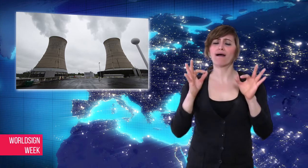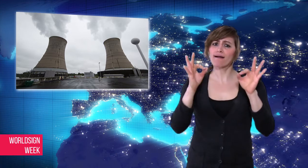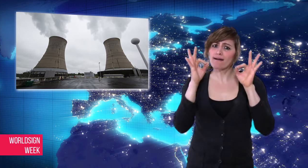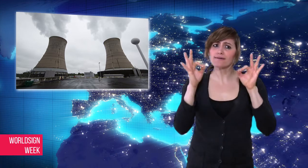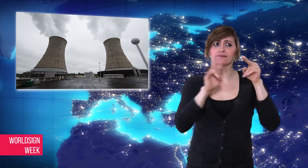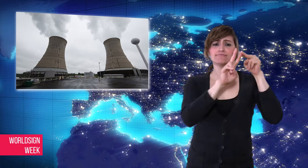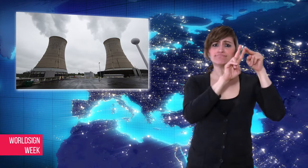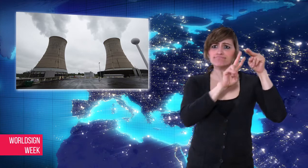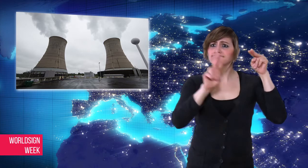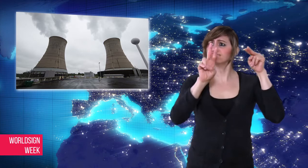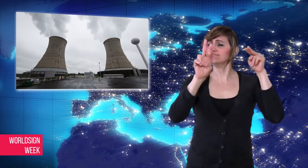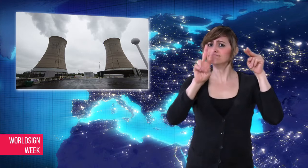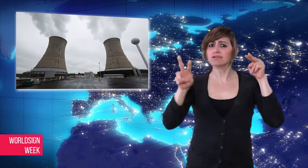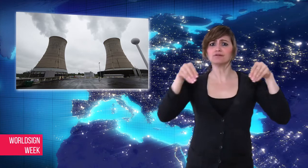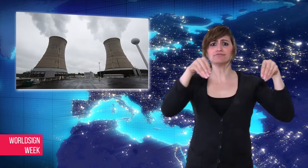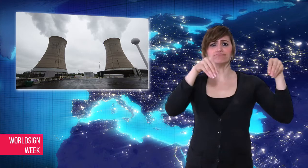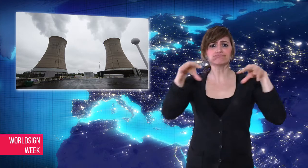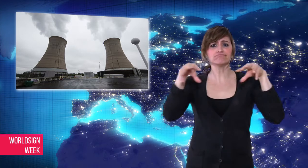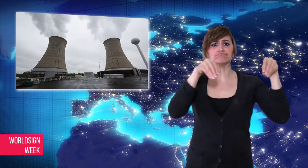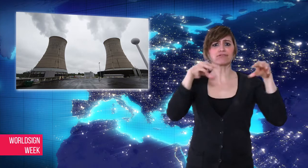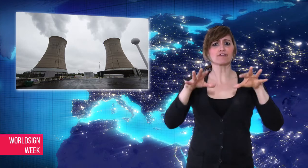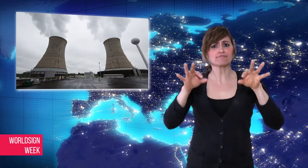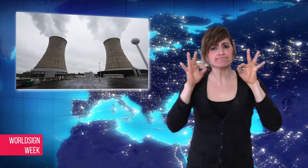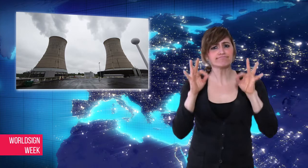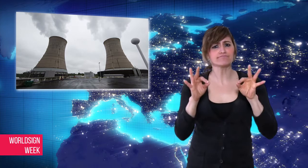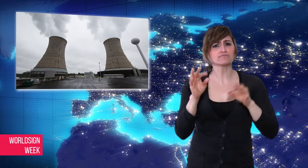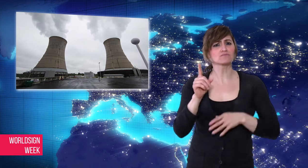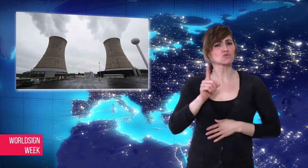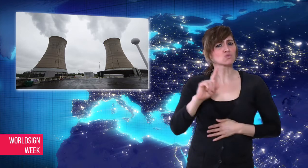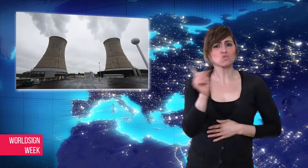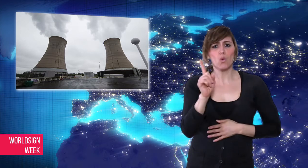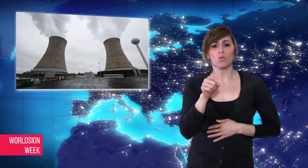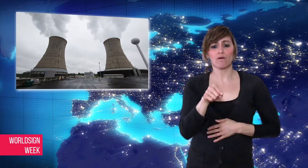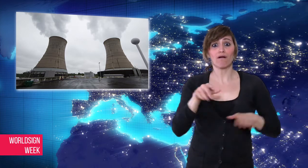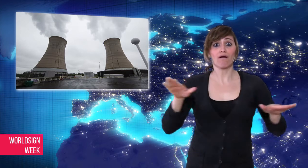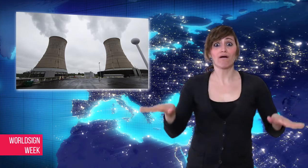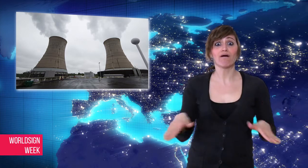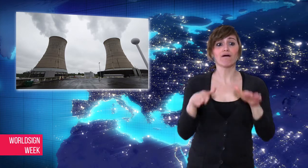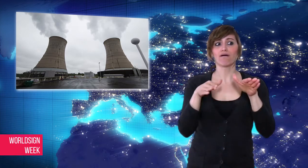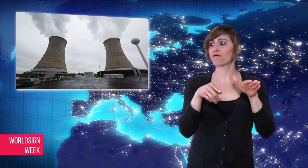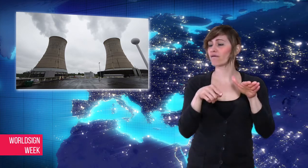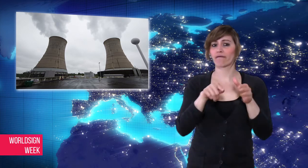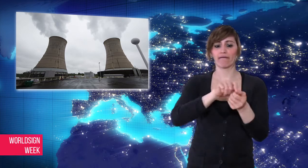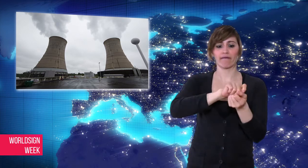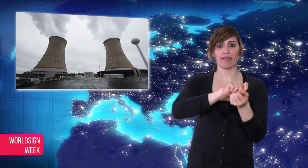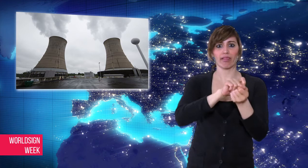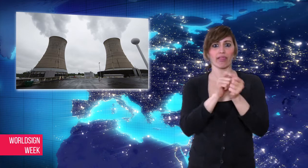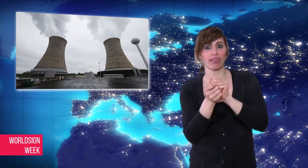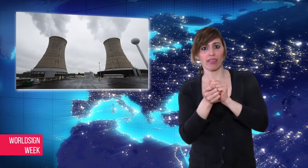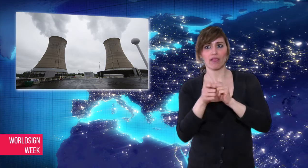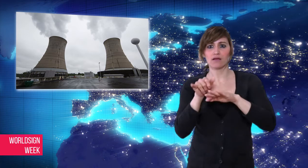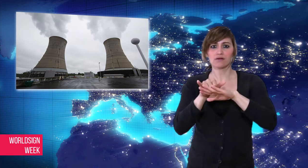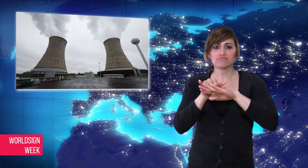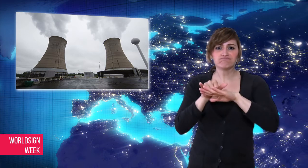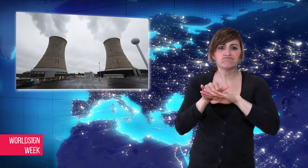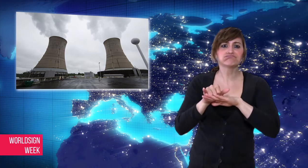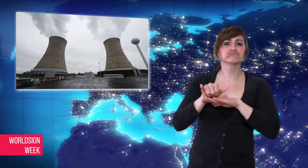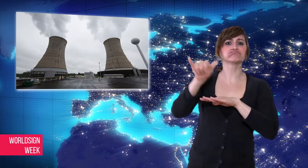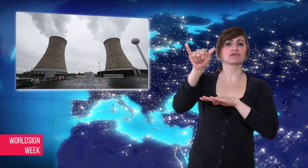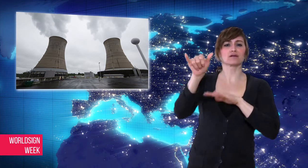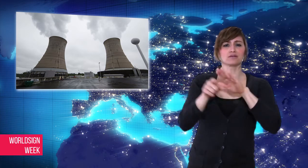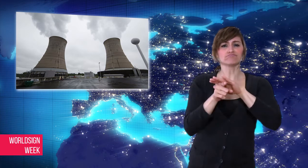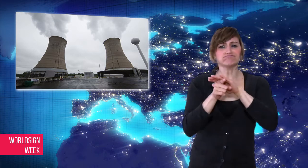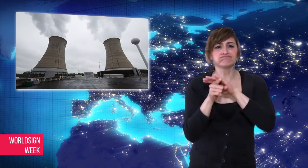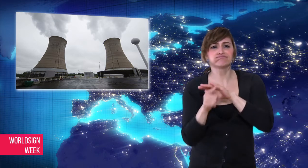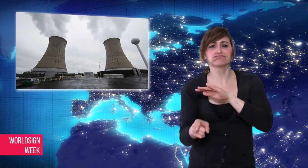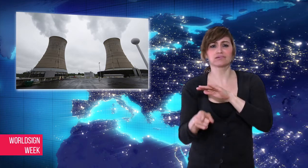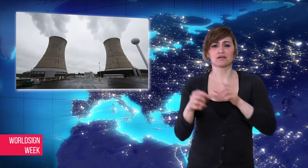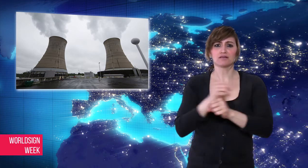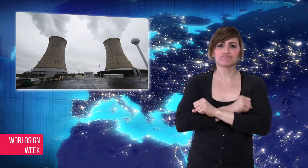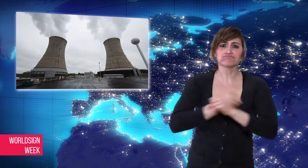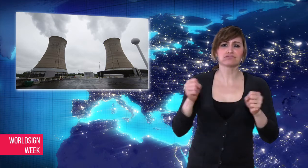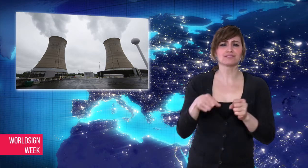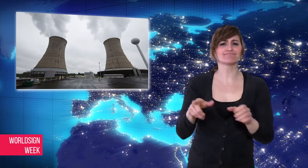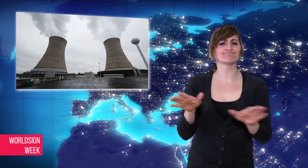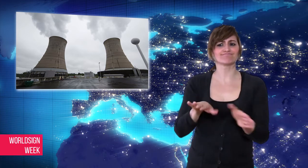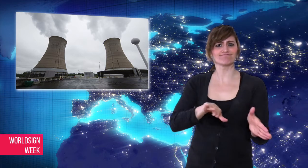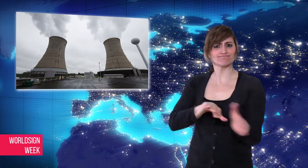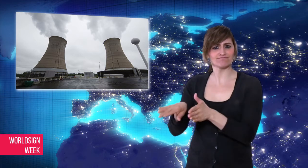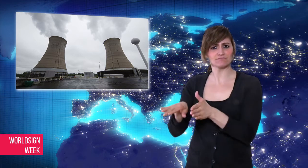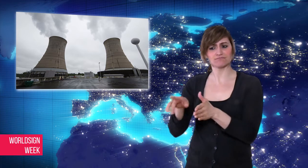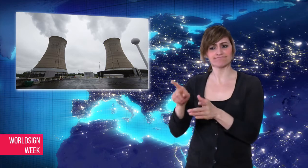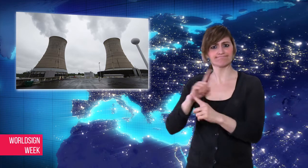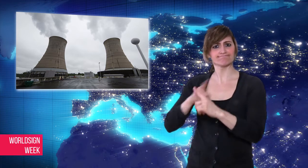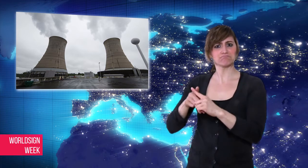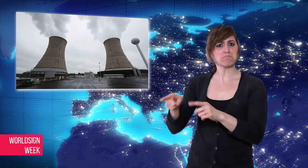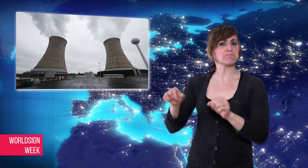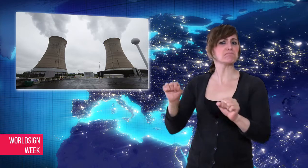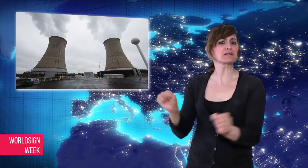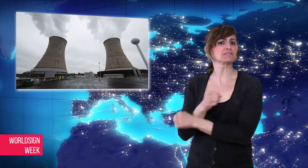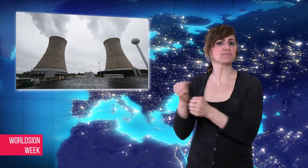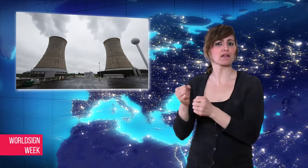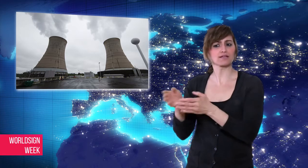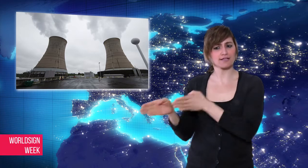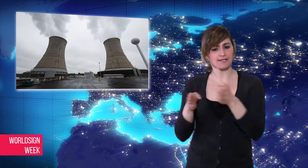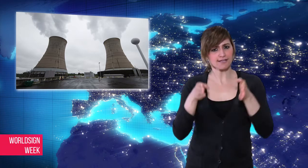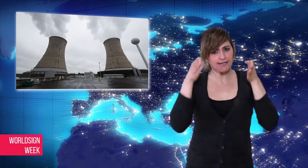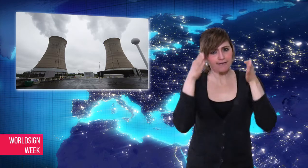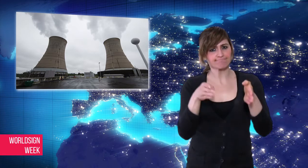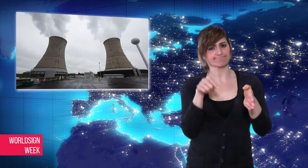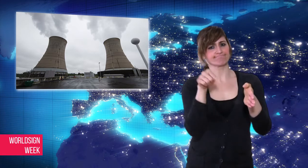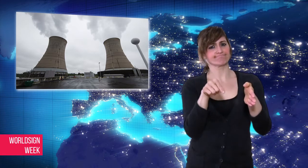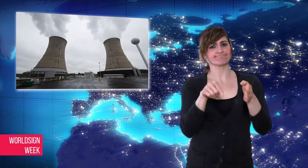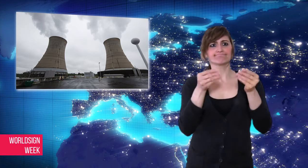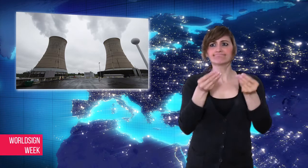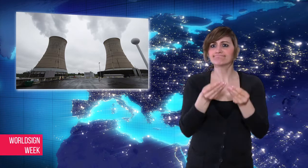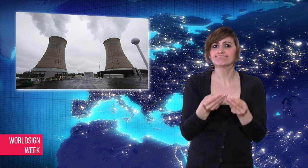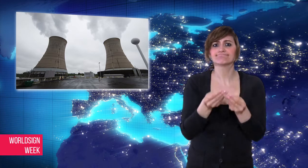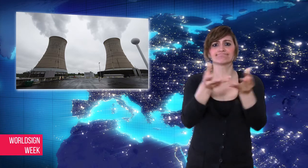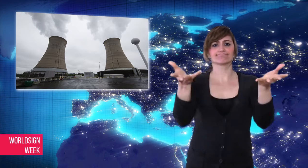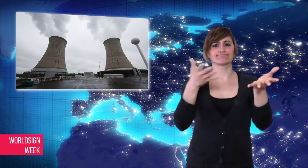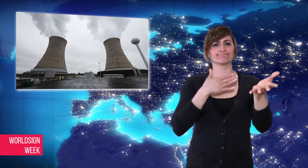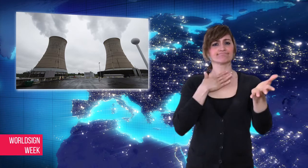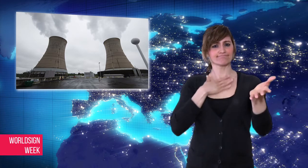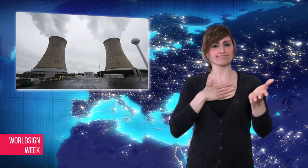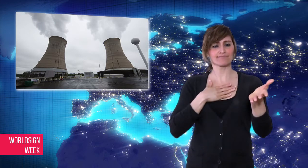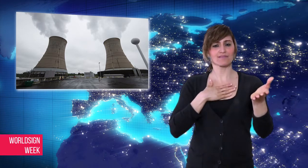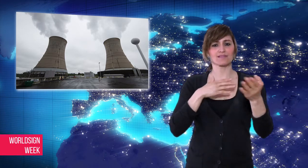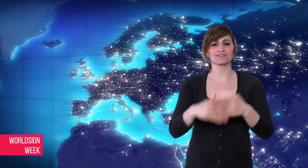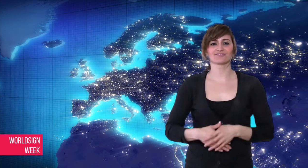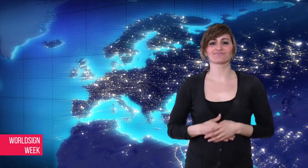that it cannot be used as nuclear weapons.